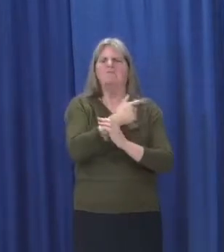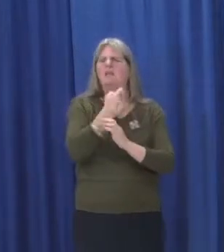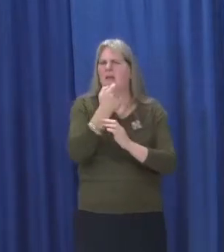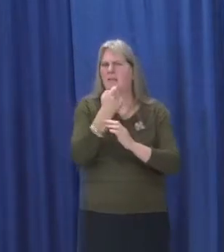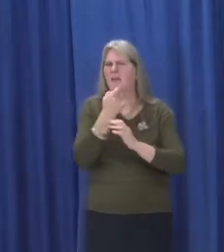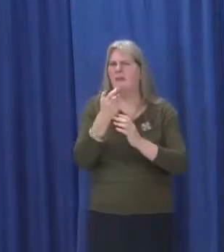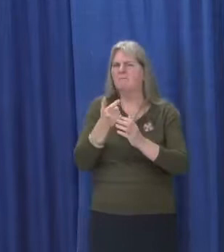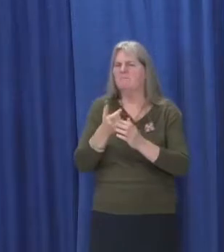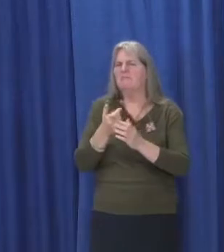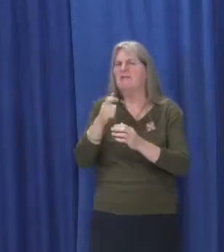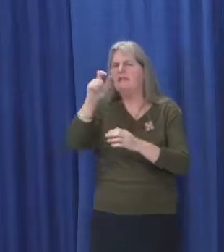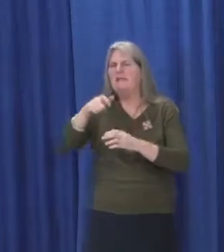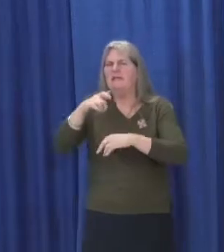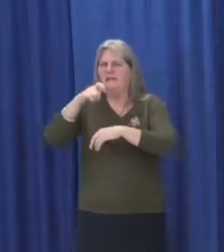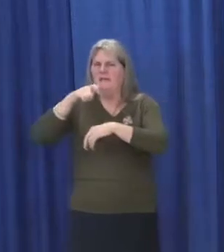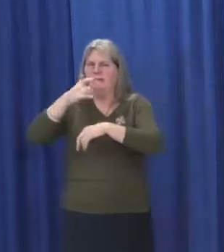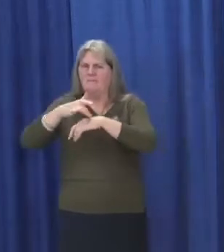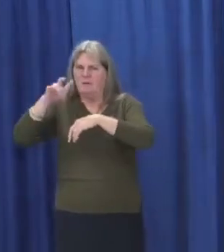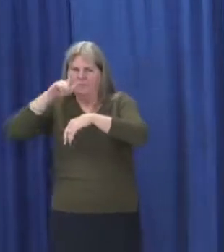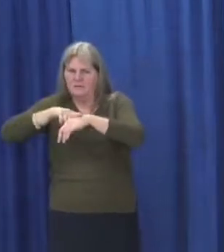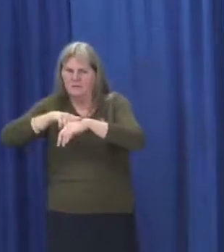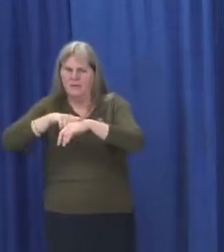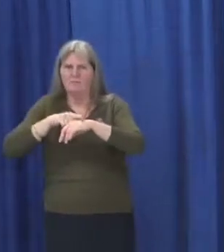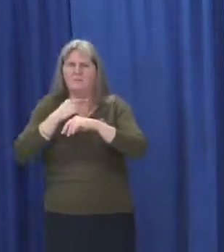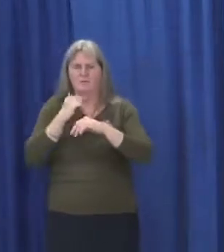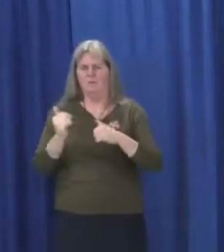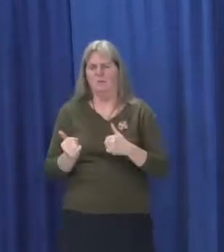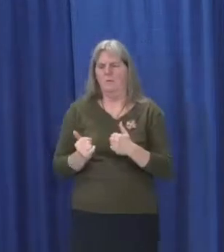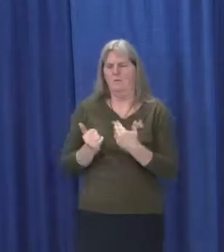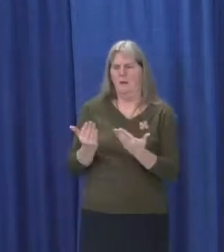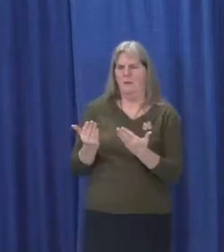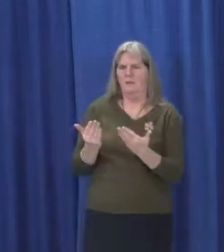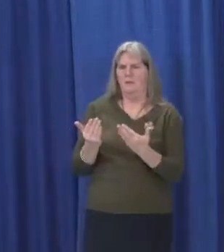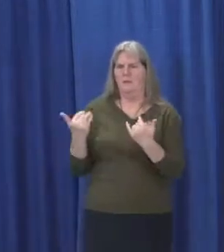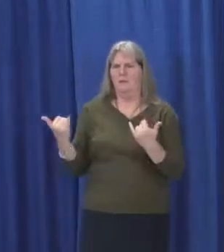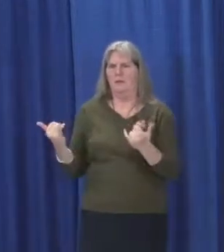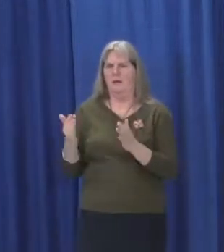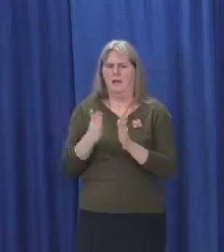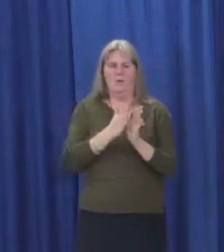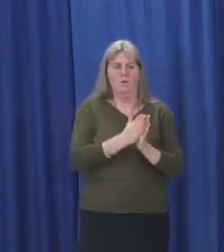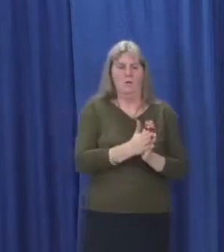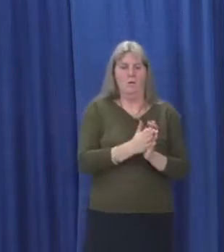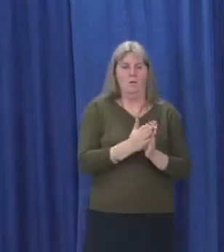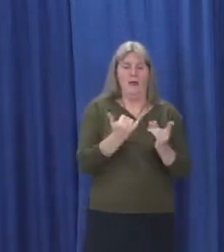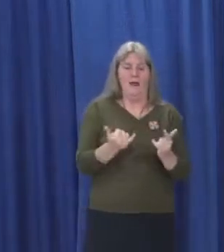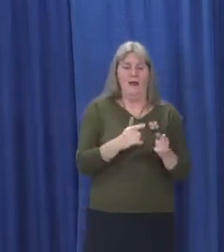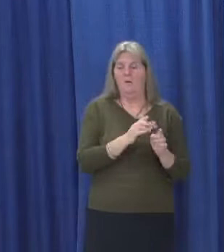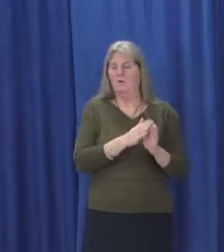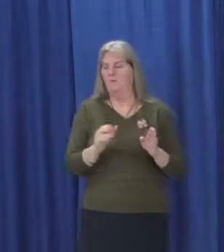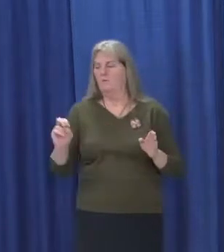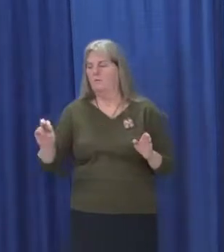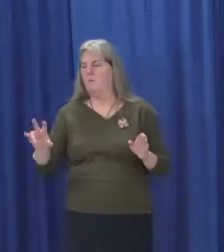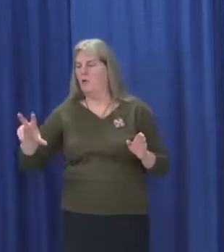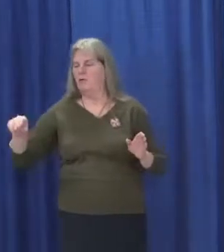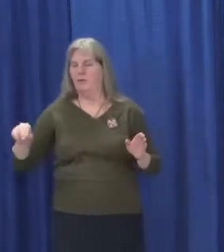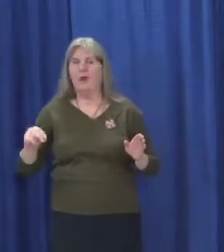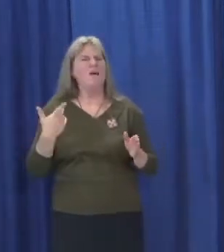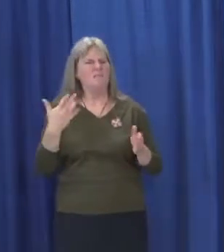making a couple strong recommendations to take us through this period. I've asked people to wear masks